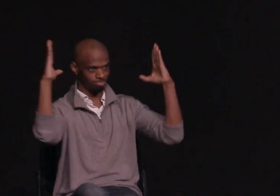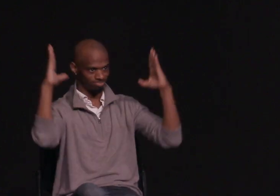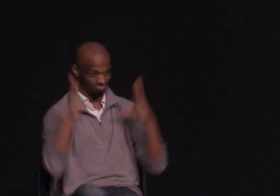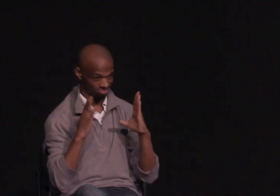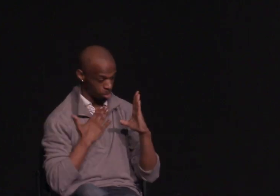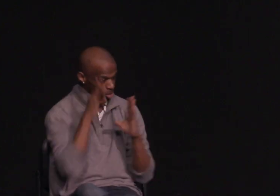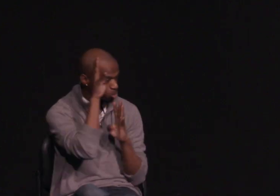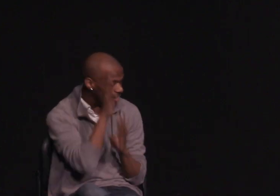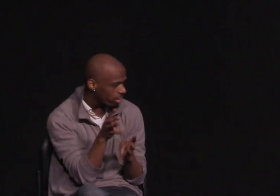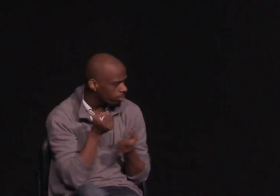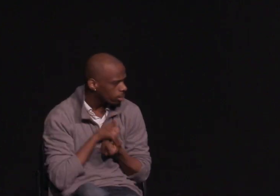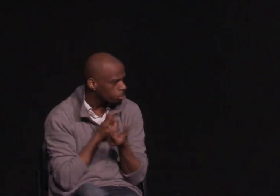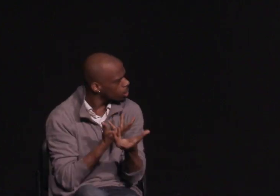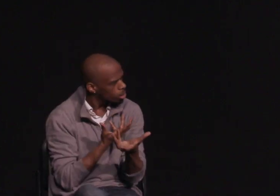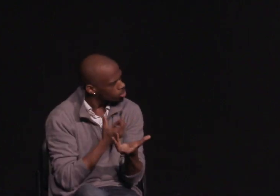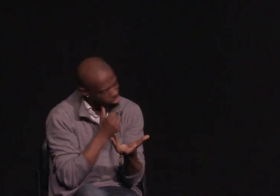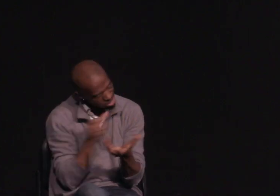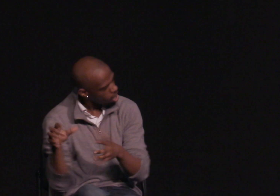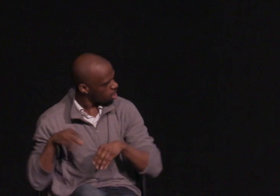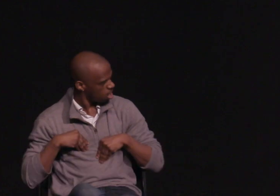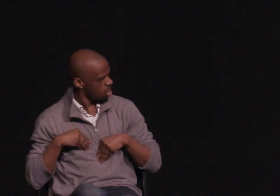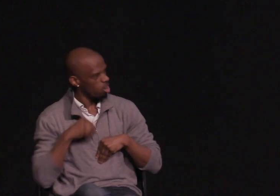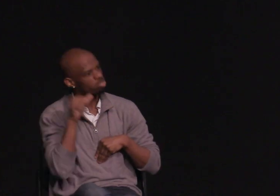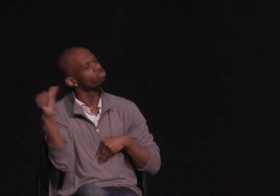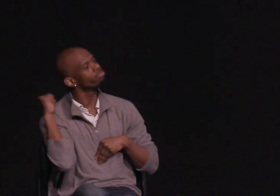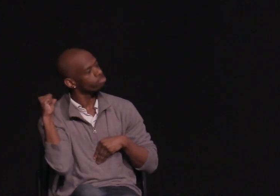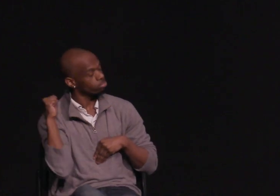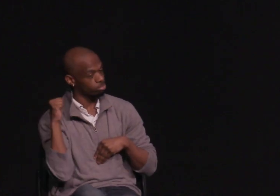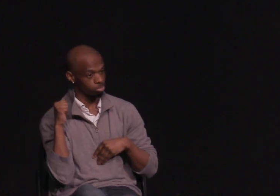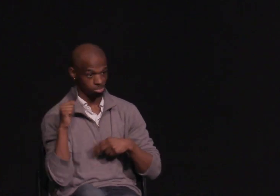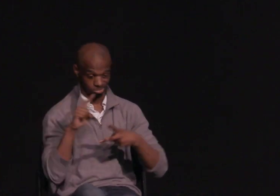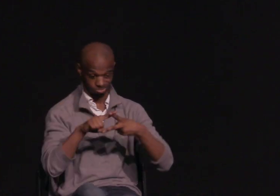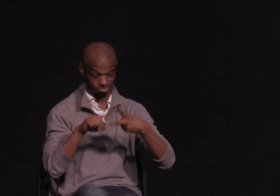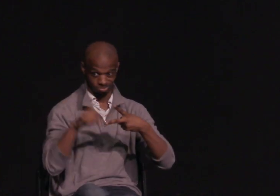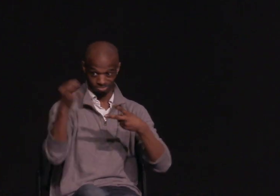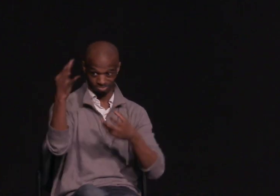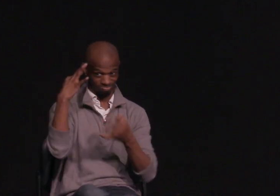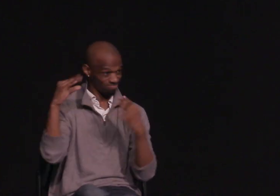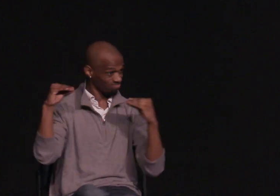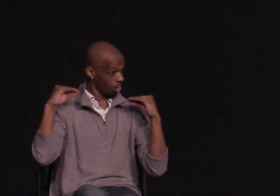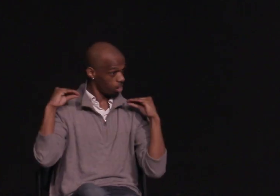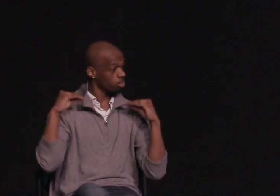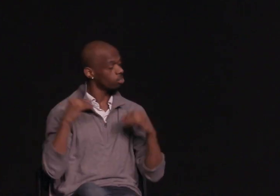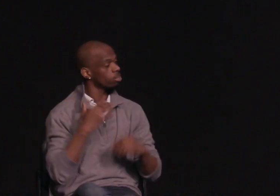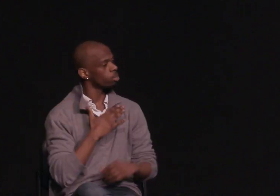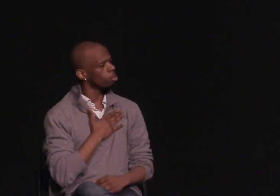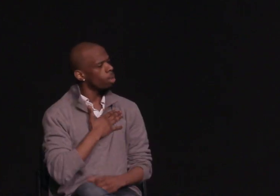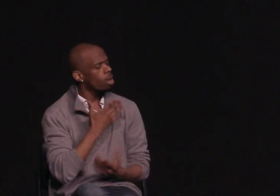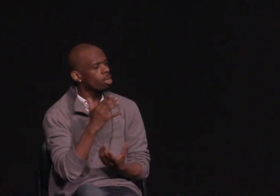My uncle Don Bryant. My creative and artistic impulses come from my mom's family.